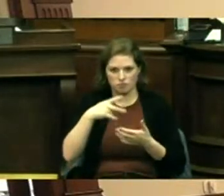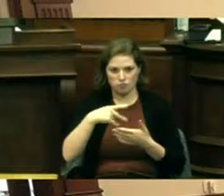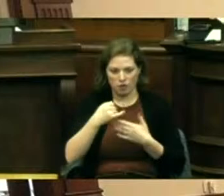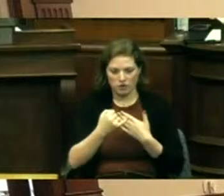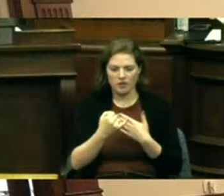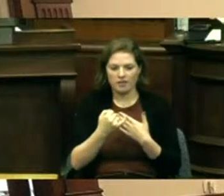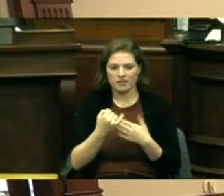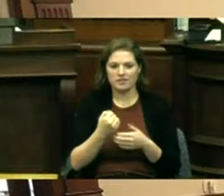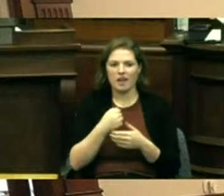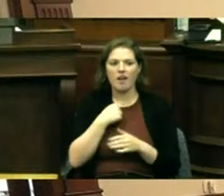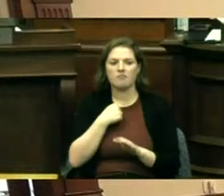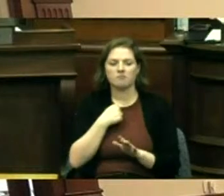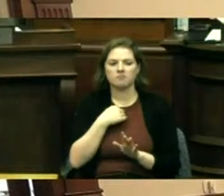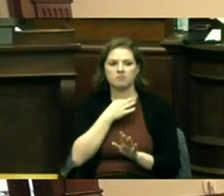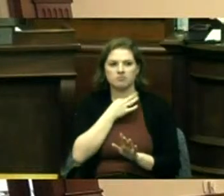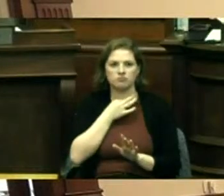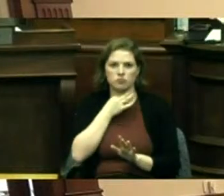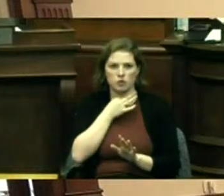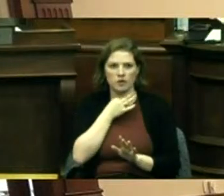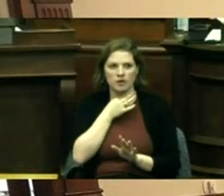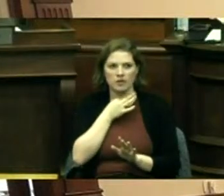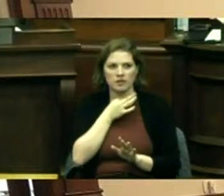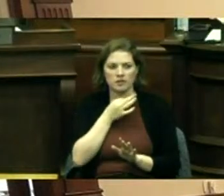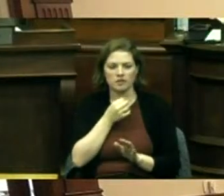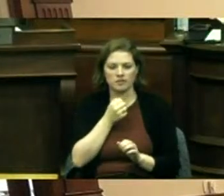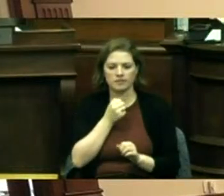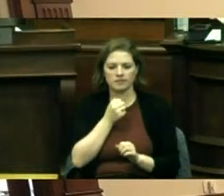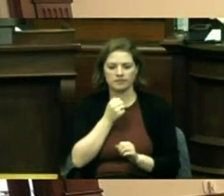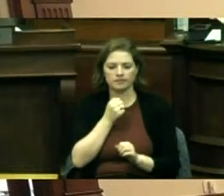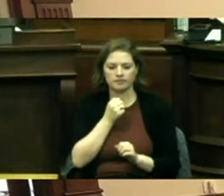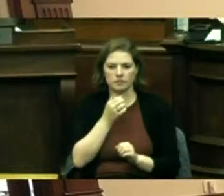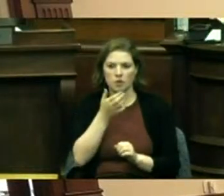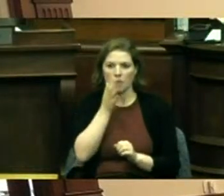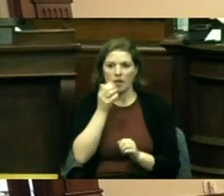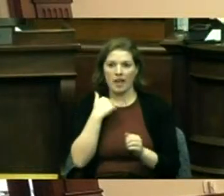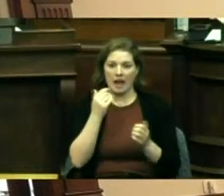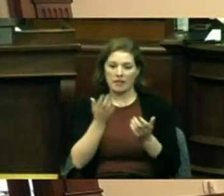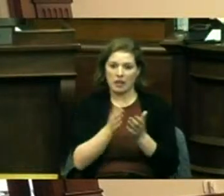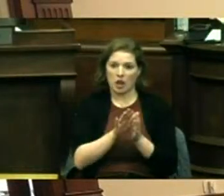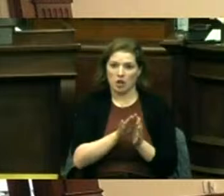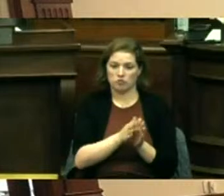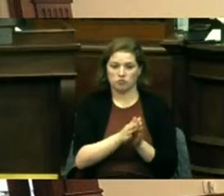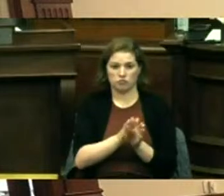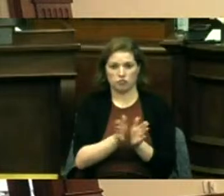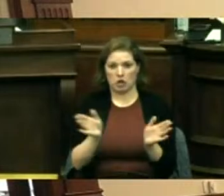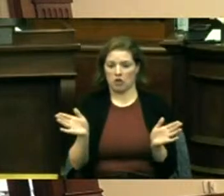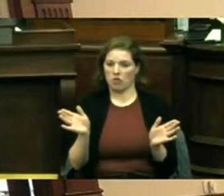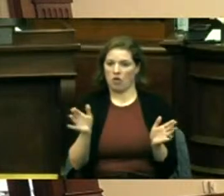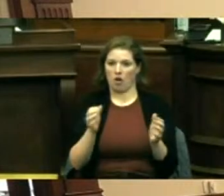Lupine's point. There's a couple of exciting new projects. I'm.